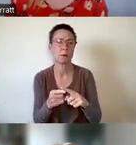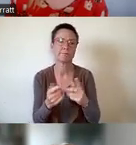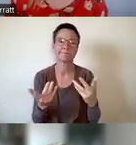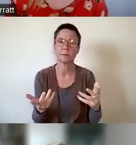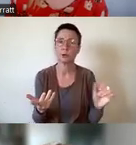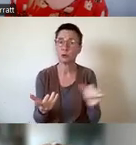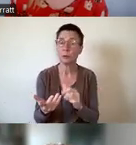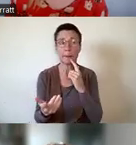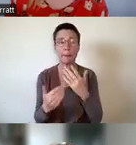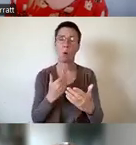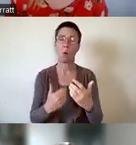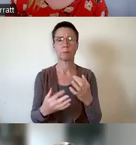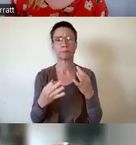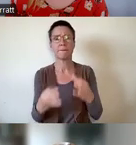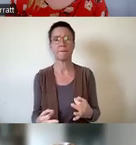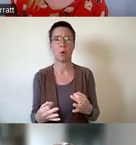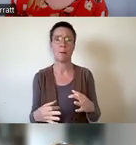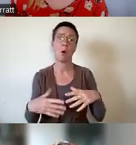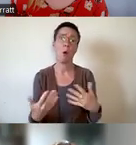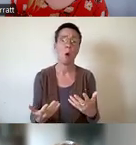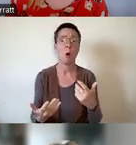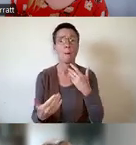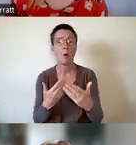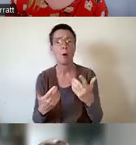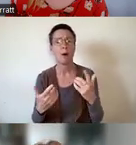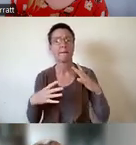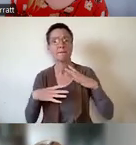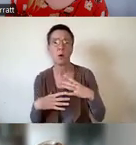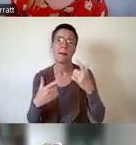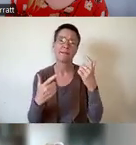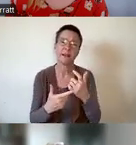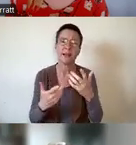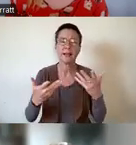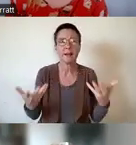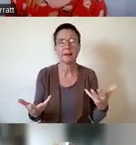or funny, maybe even a bit unprofessional in comparison with the other posts? Not literally. That's from Holly.